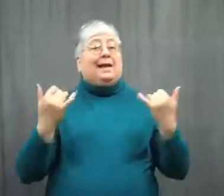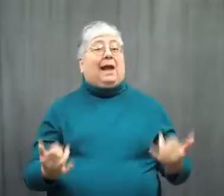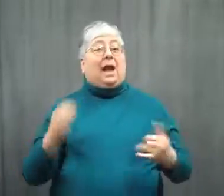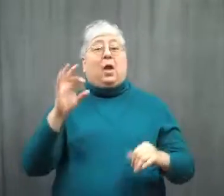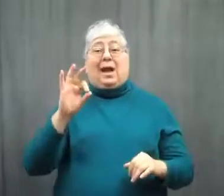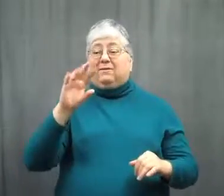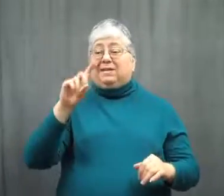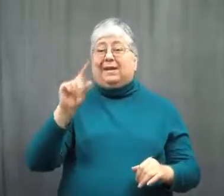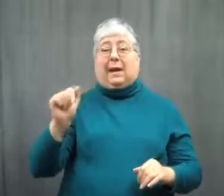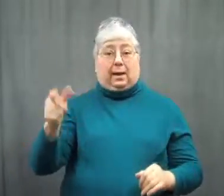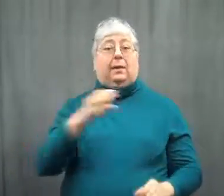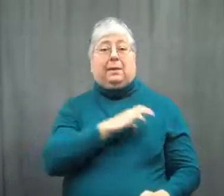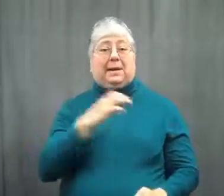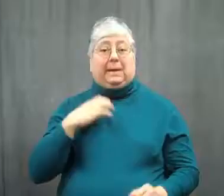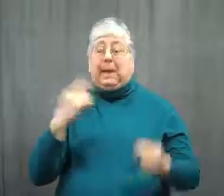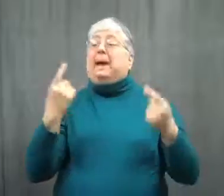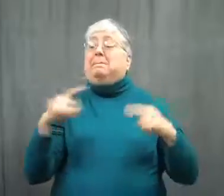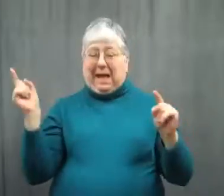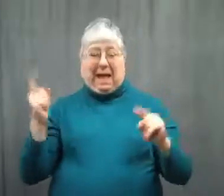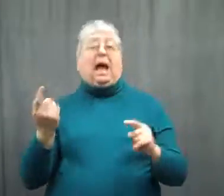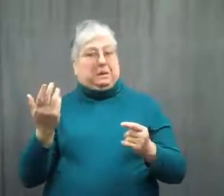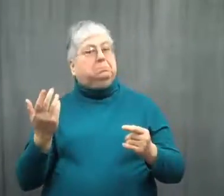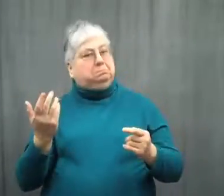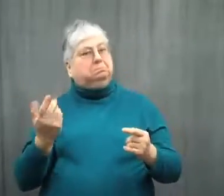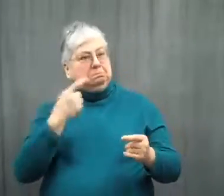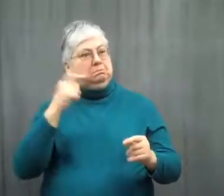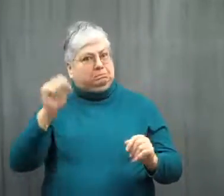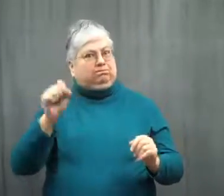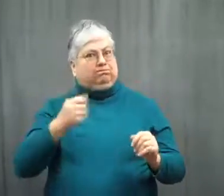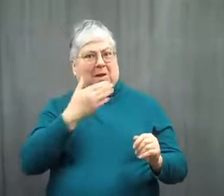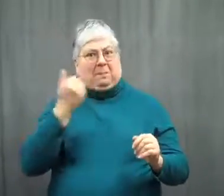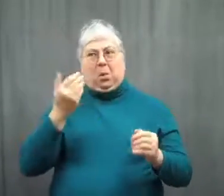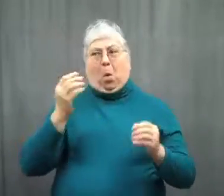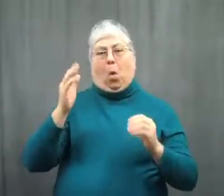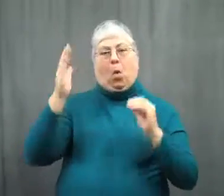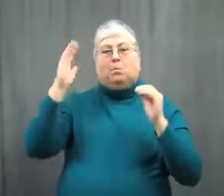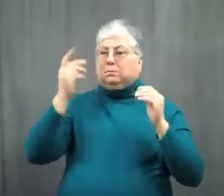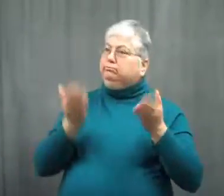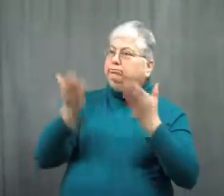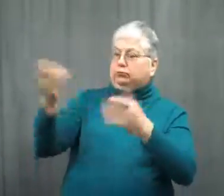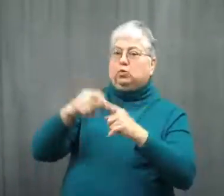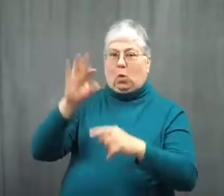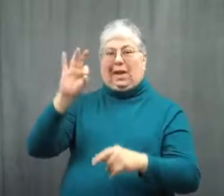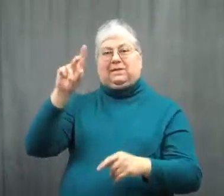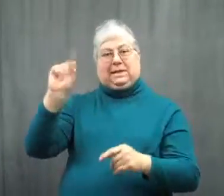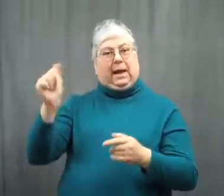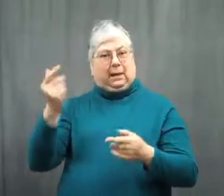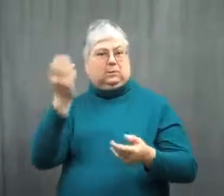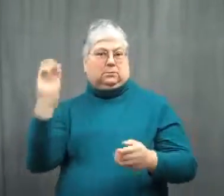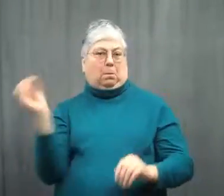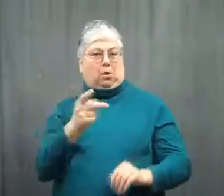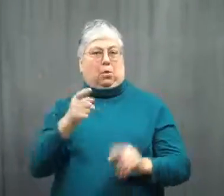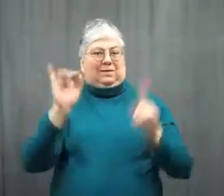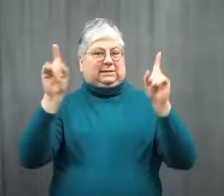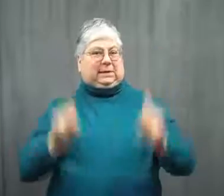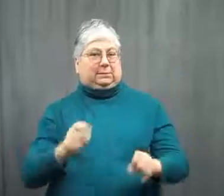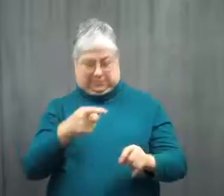Now an FDA committee has recommended that the FDA approve a test